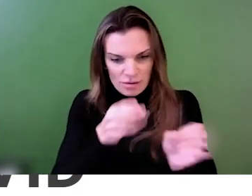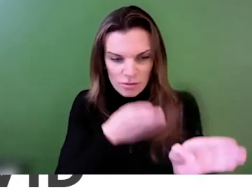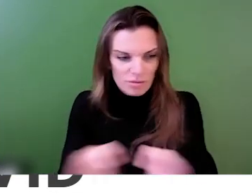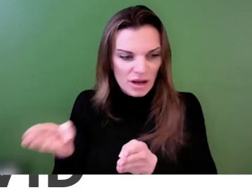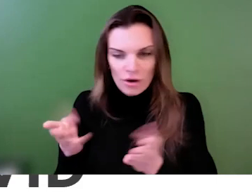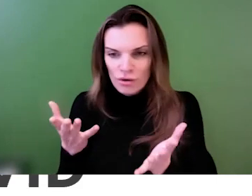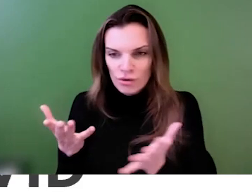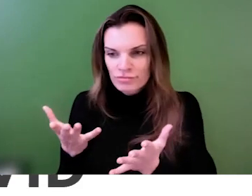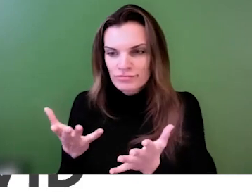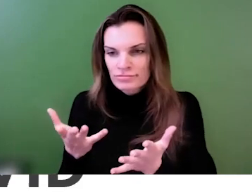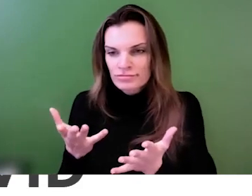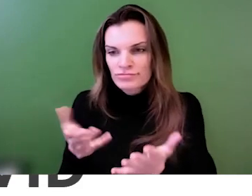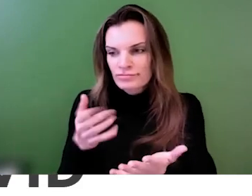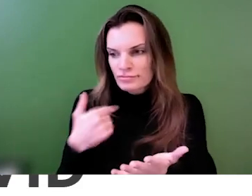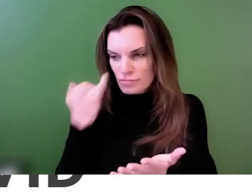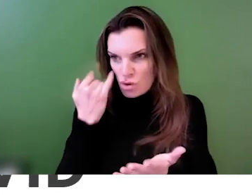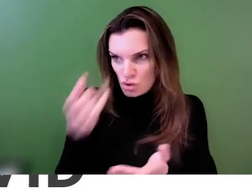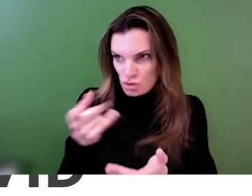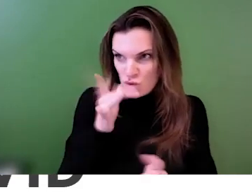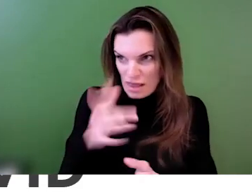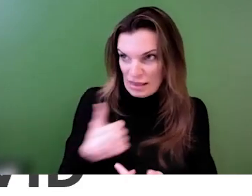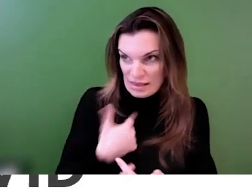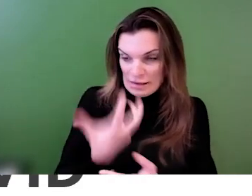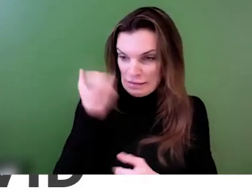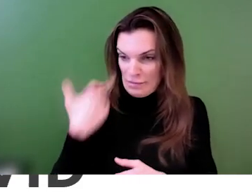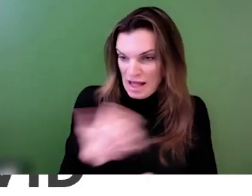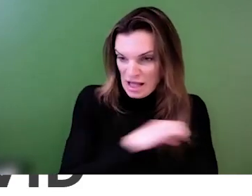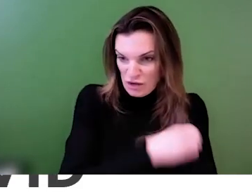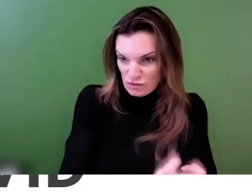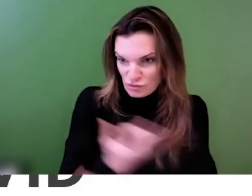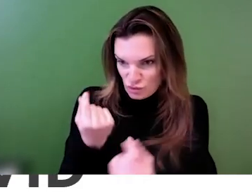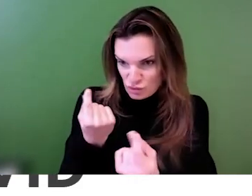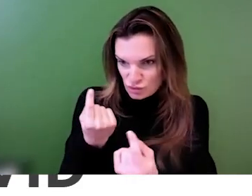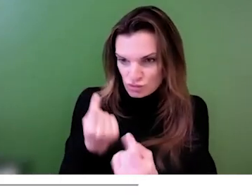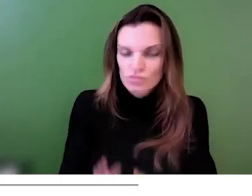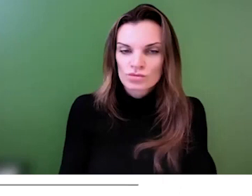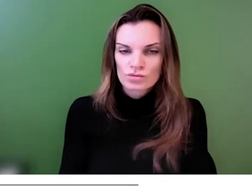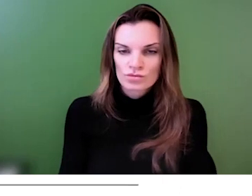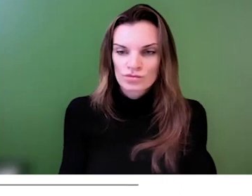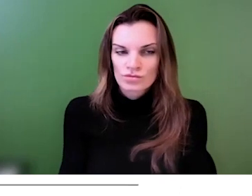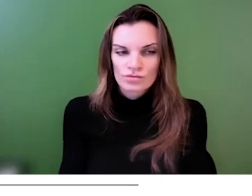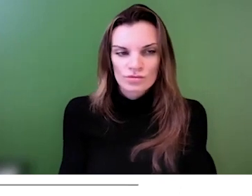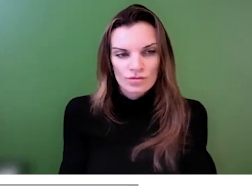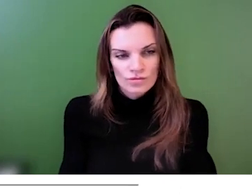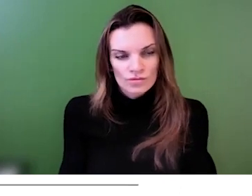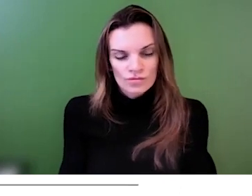that might take up more energy. And then I would say so